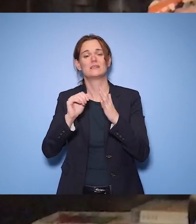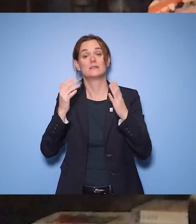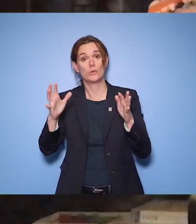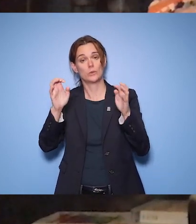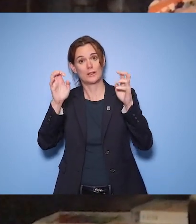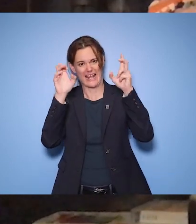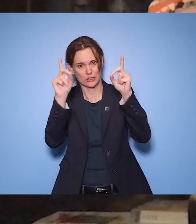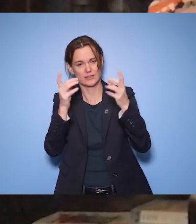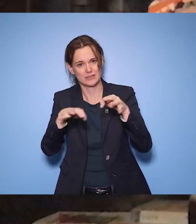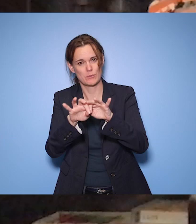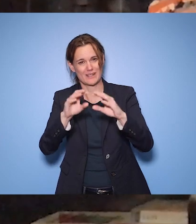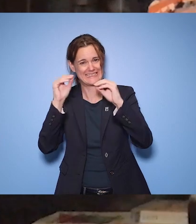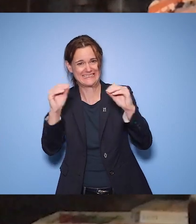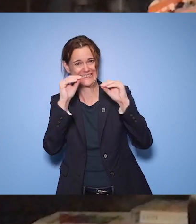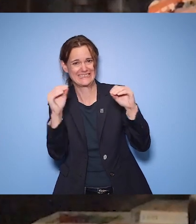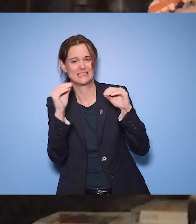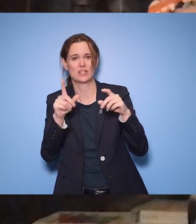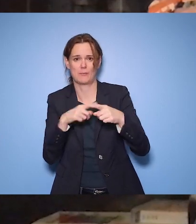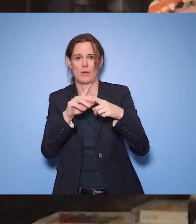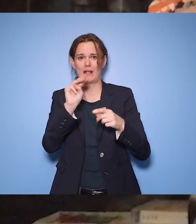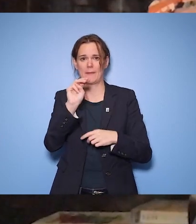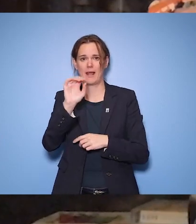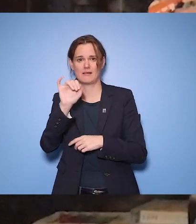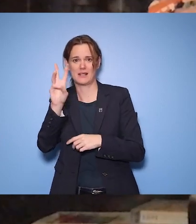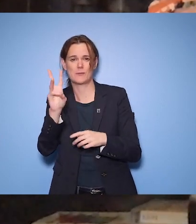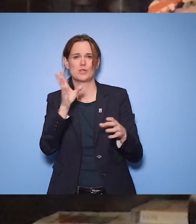bring education about missing and murdered Indigenous women into quite different areas